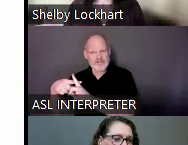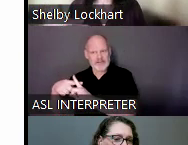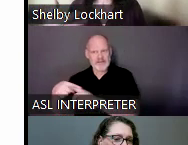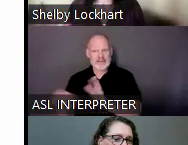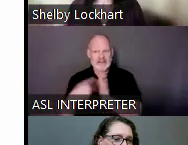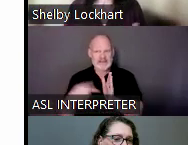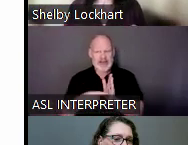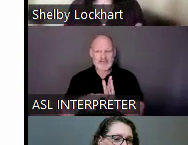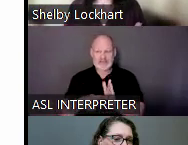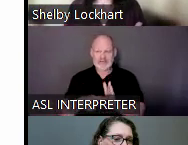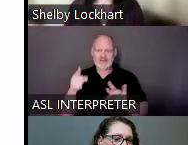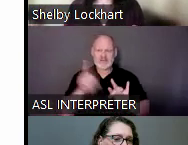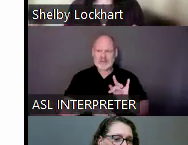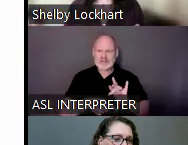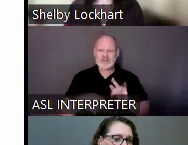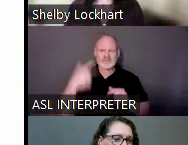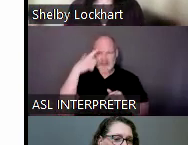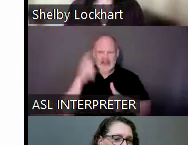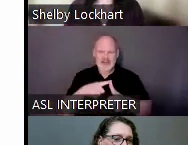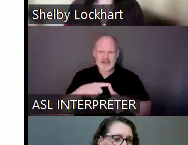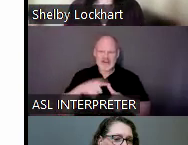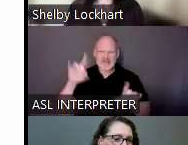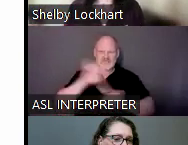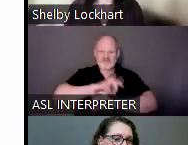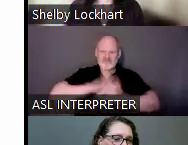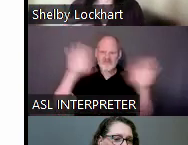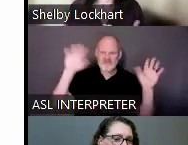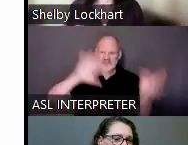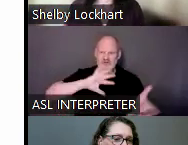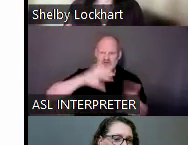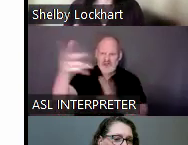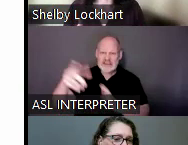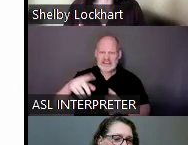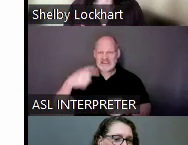trauma and a drift into unsafe environments and so you've got to get flexible and responsive